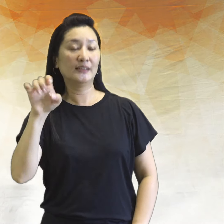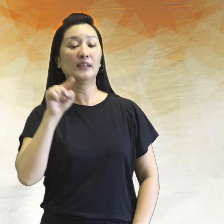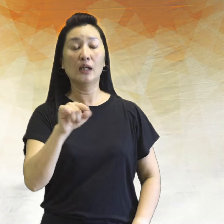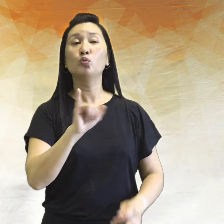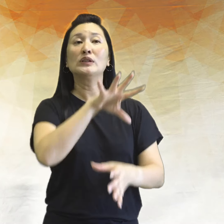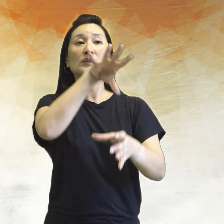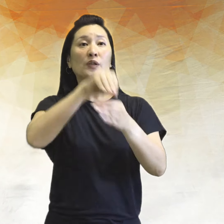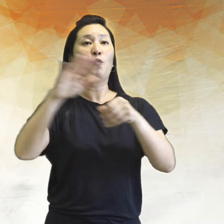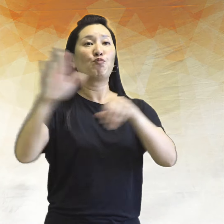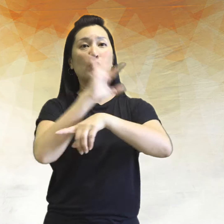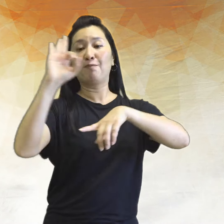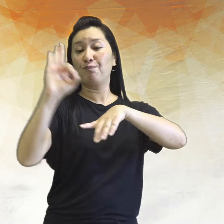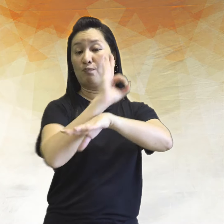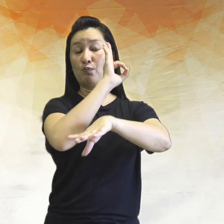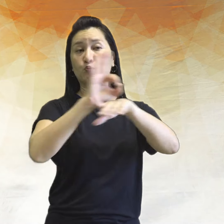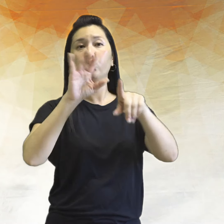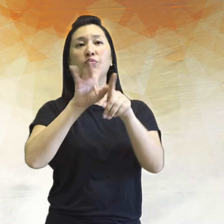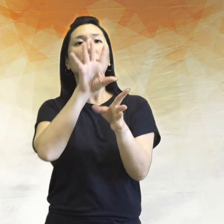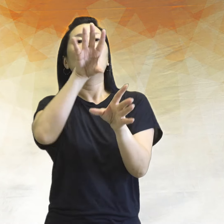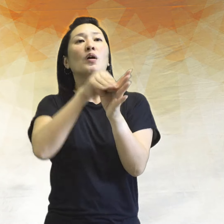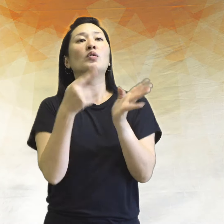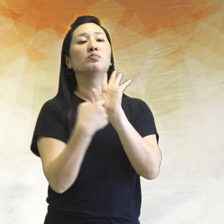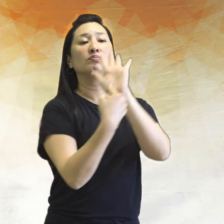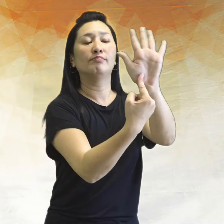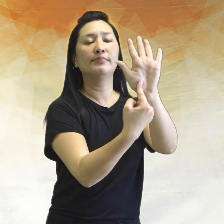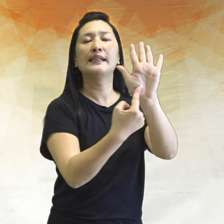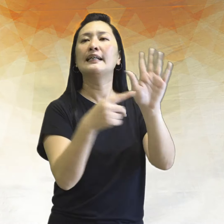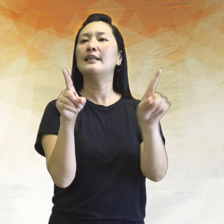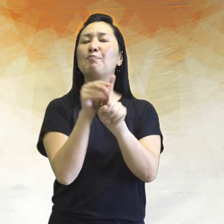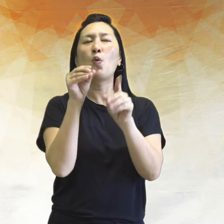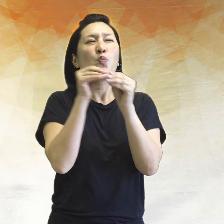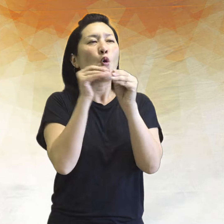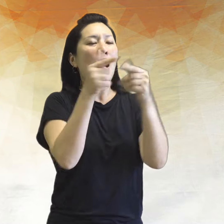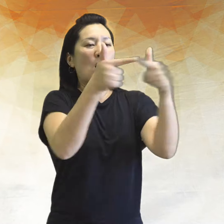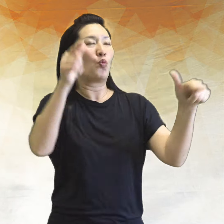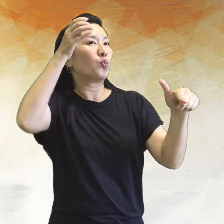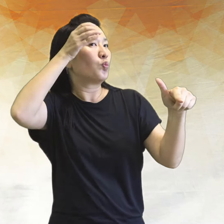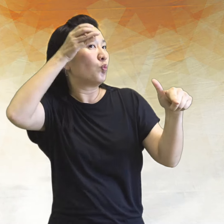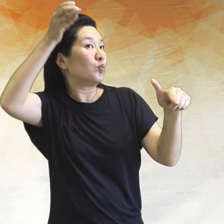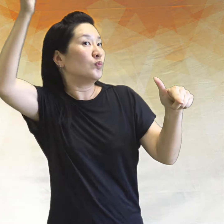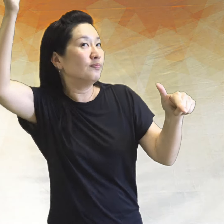it fulfils all features serve to define the notion of a language.